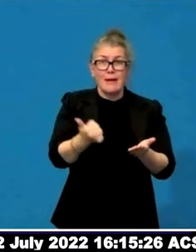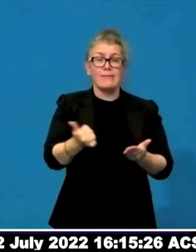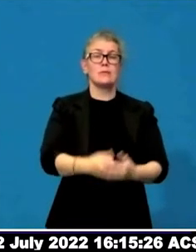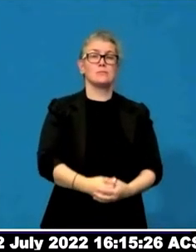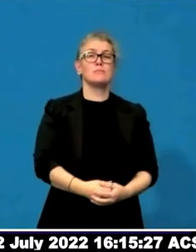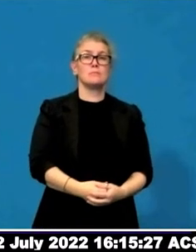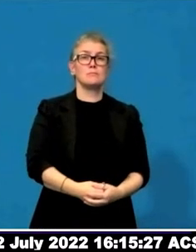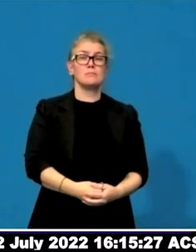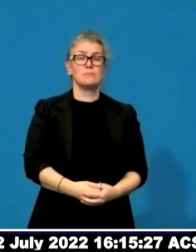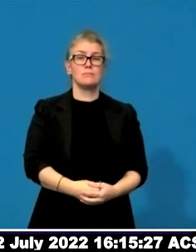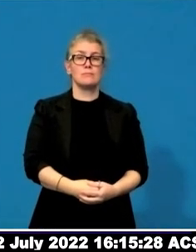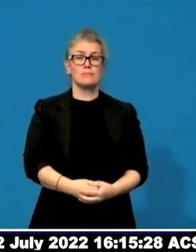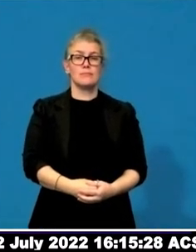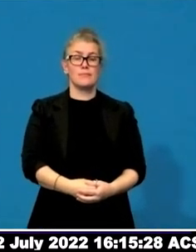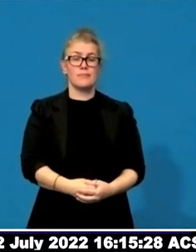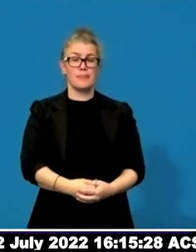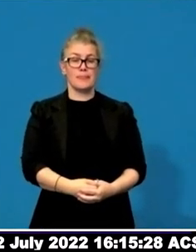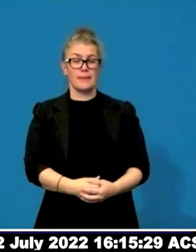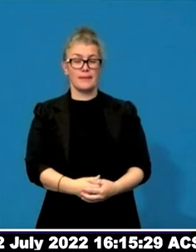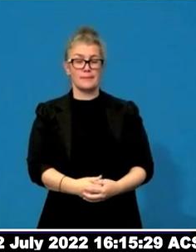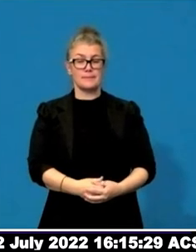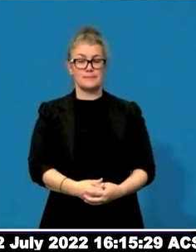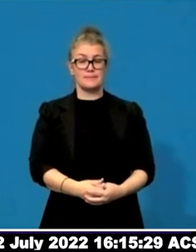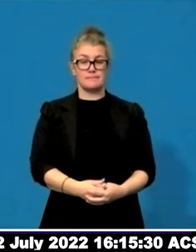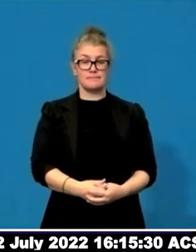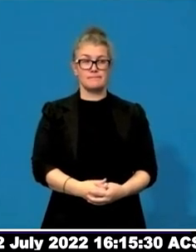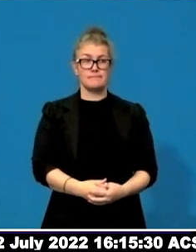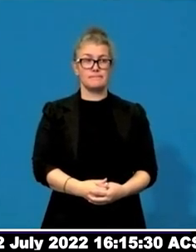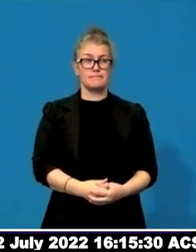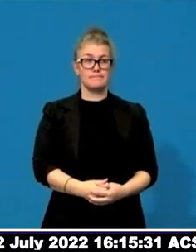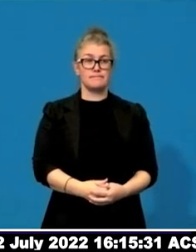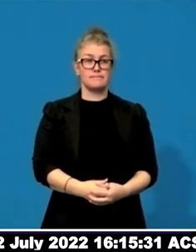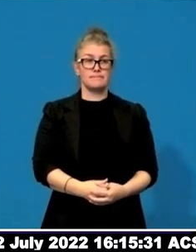And what about through the Thursday Island.